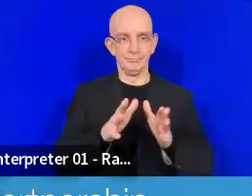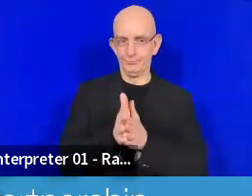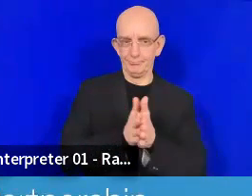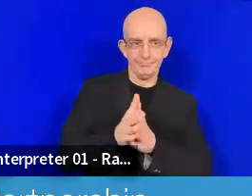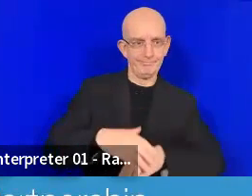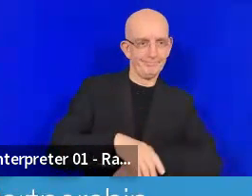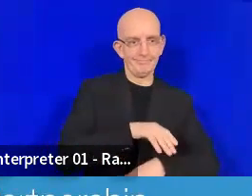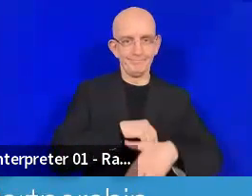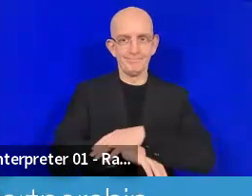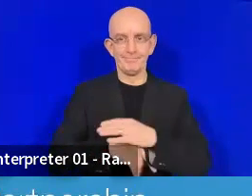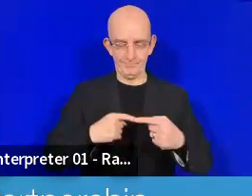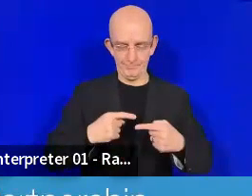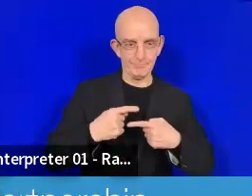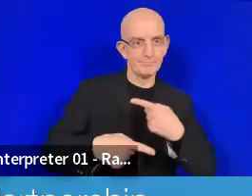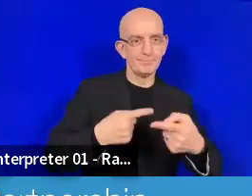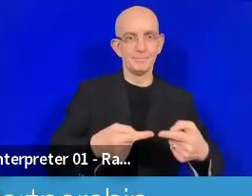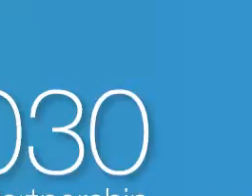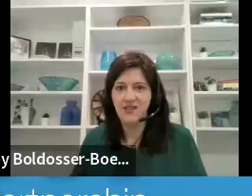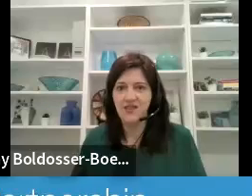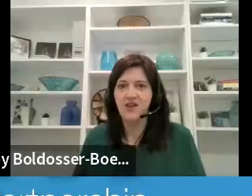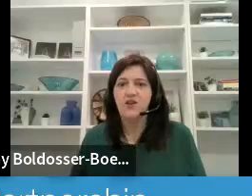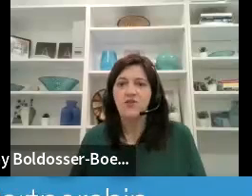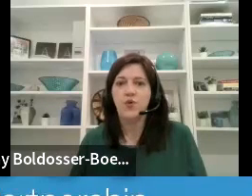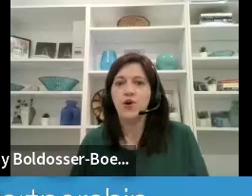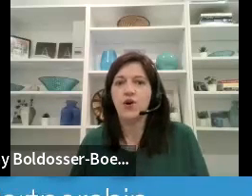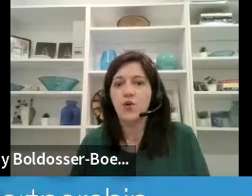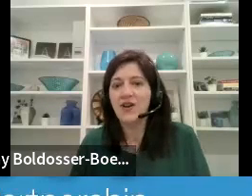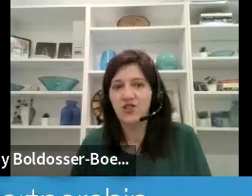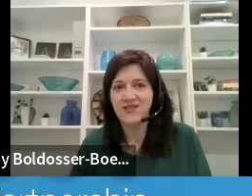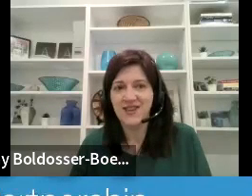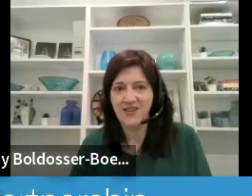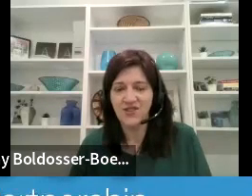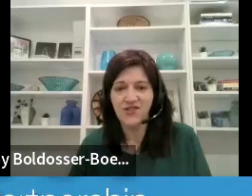So, now we have about 15 minutes for questions and answers.